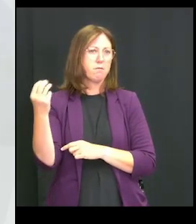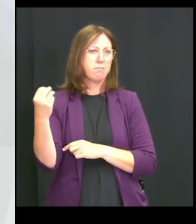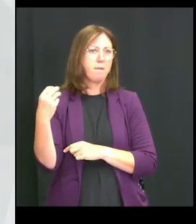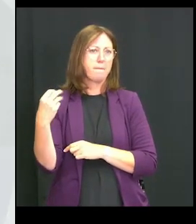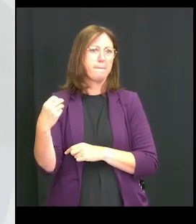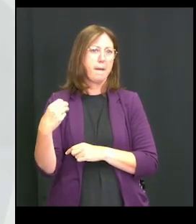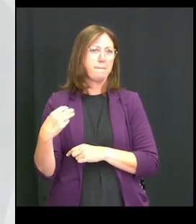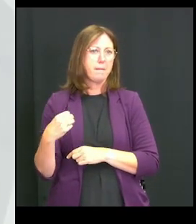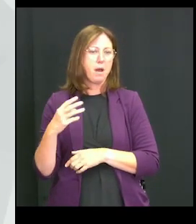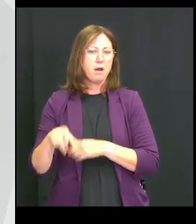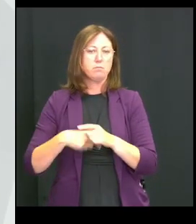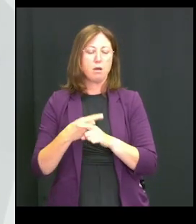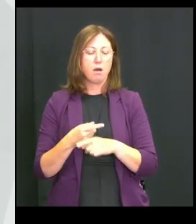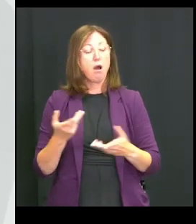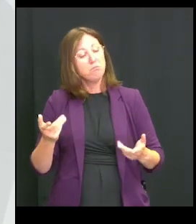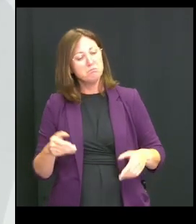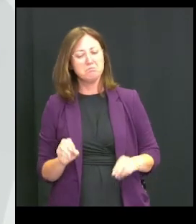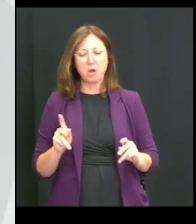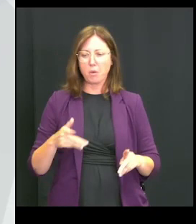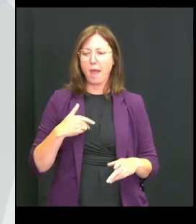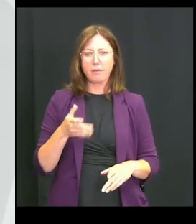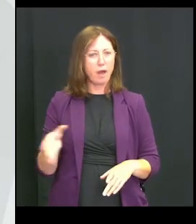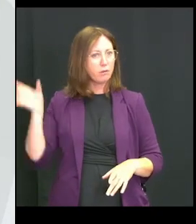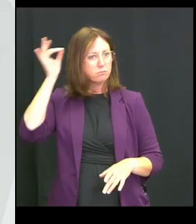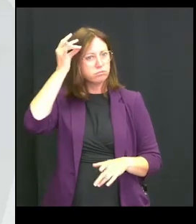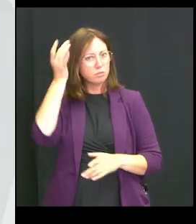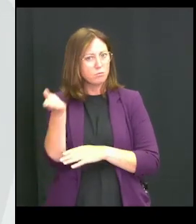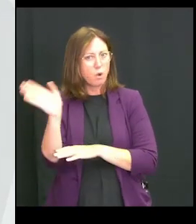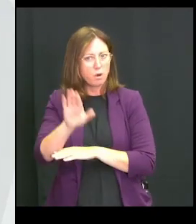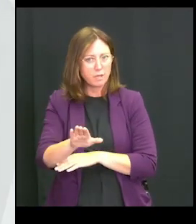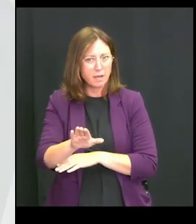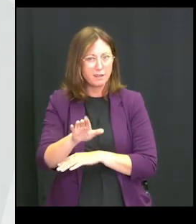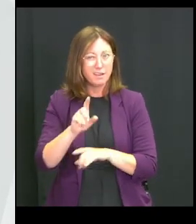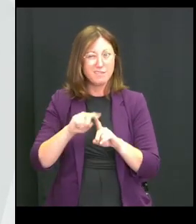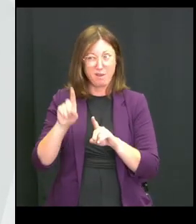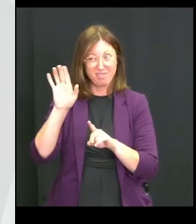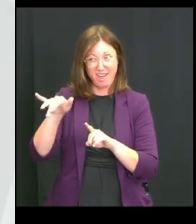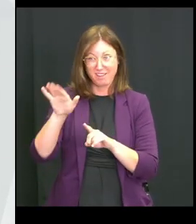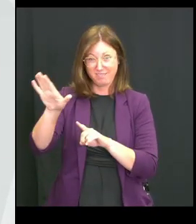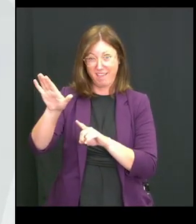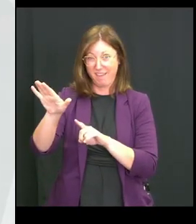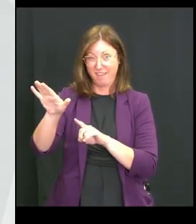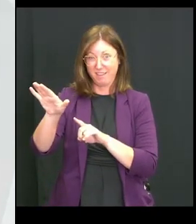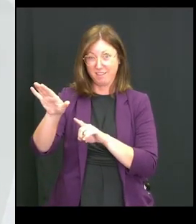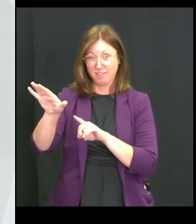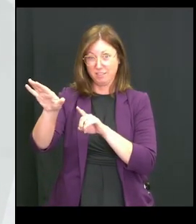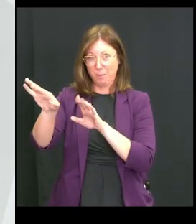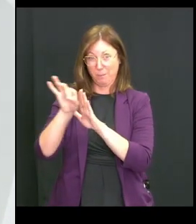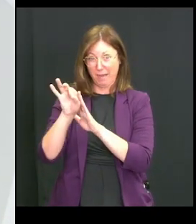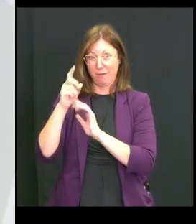and that's what I'm going to take with me for the rest of my day. So, the points you're making Eric, are great. We need to start having those conversations.